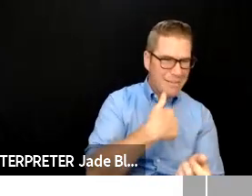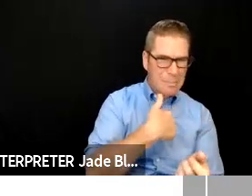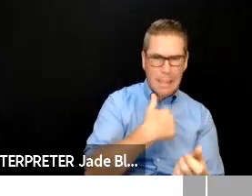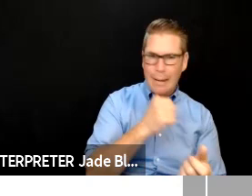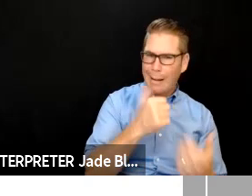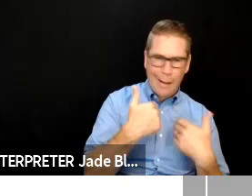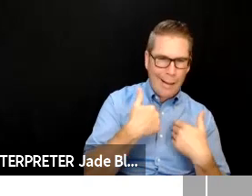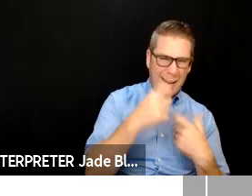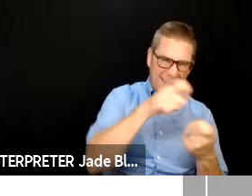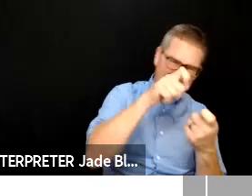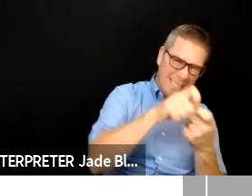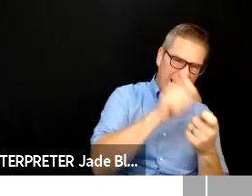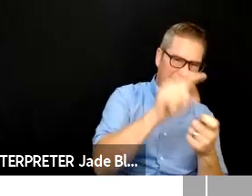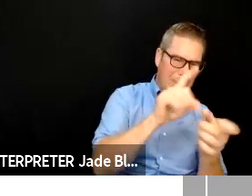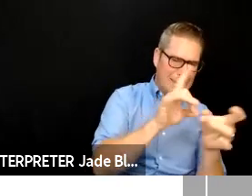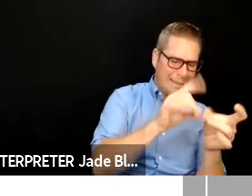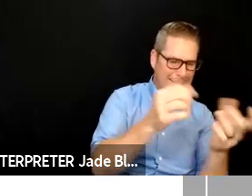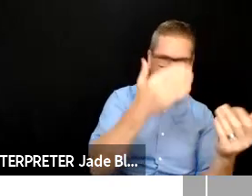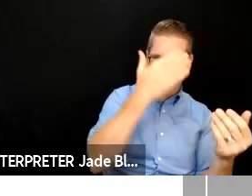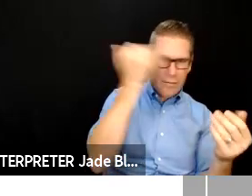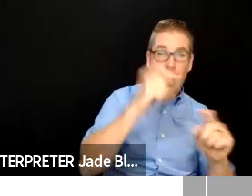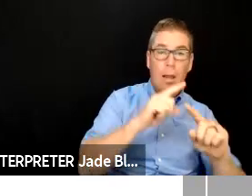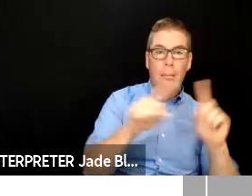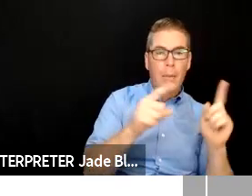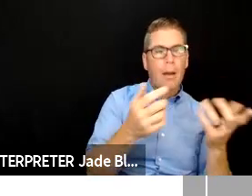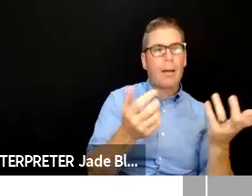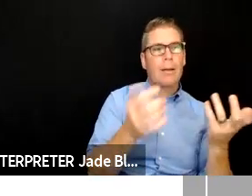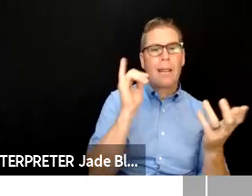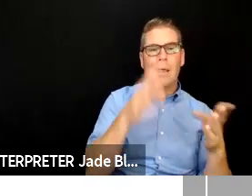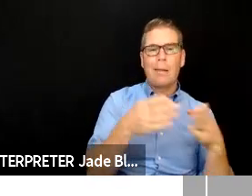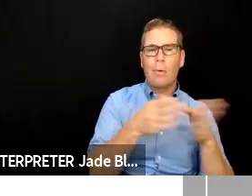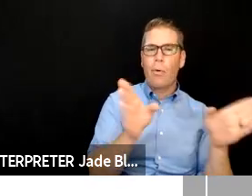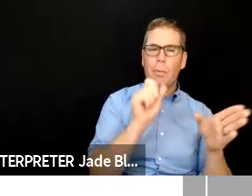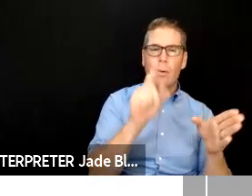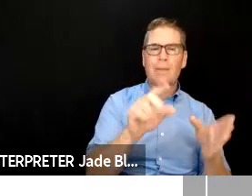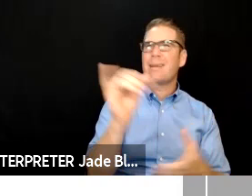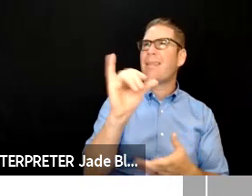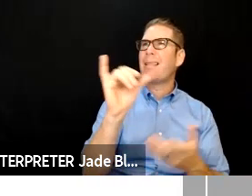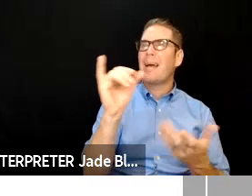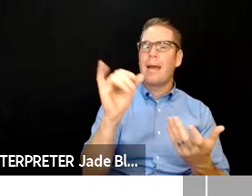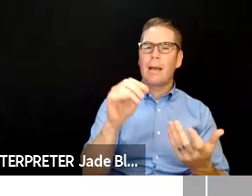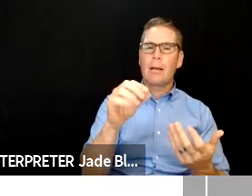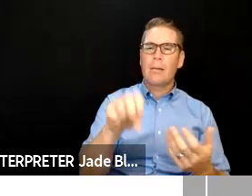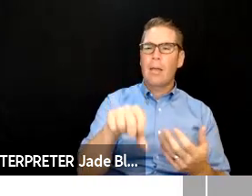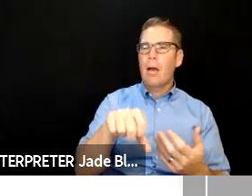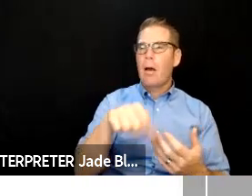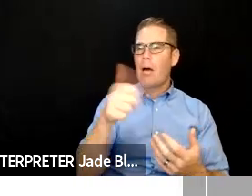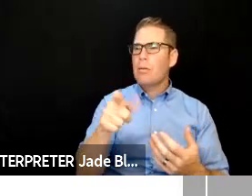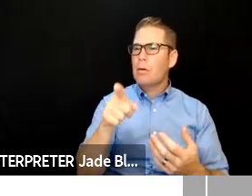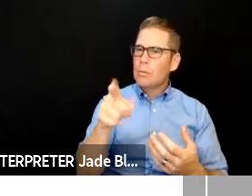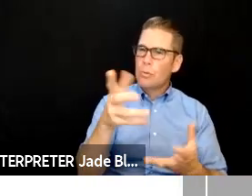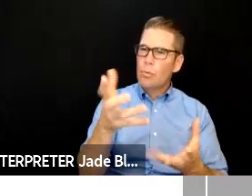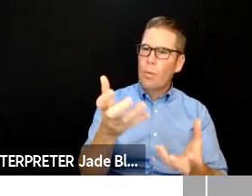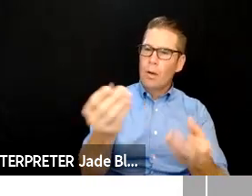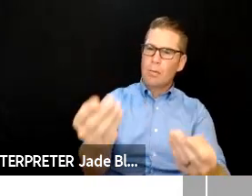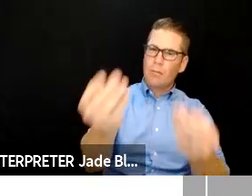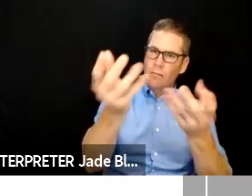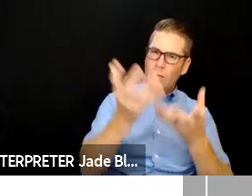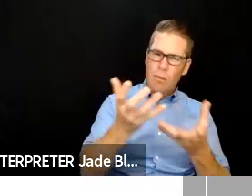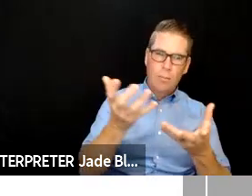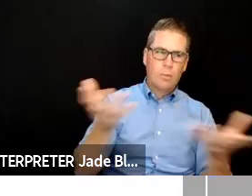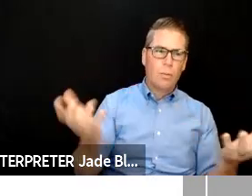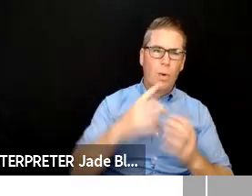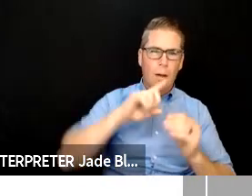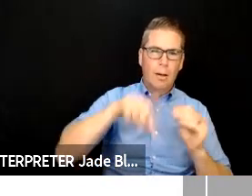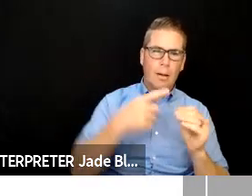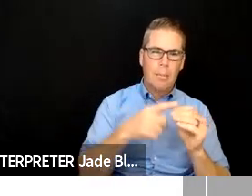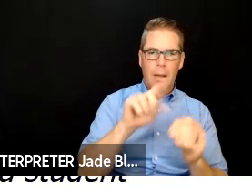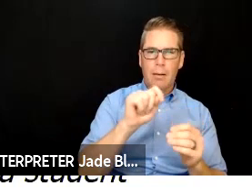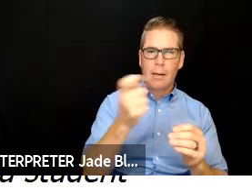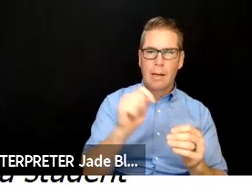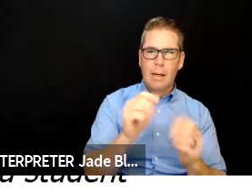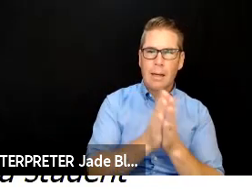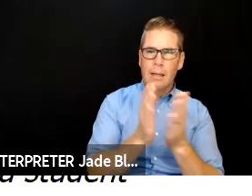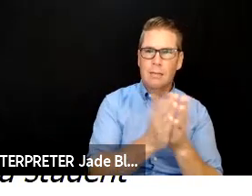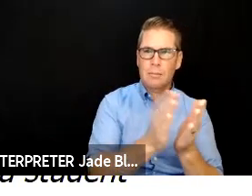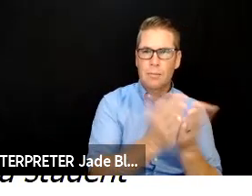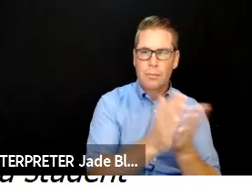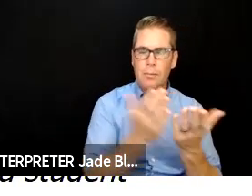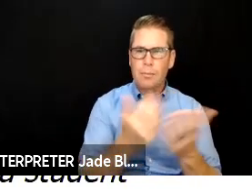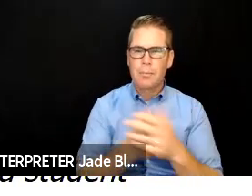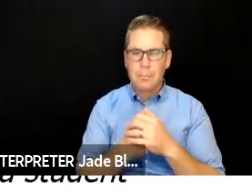Sally Potter: About you know what else would you like to tell us about textbooks. And so here are there two slides. So what will, I'll put the first slide up and we'll read through those